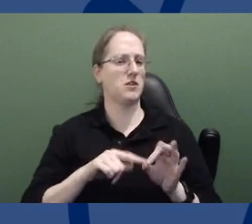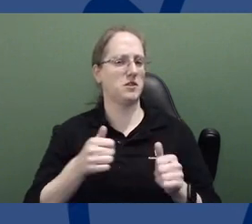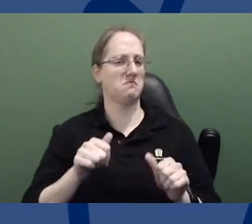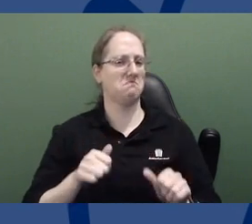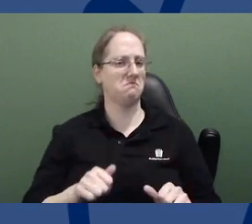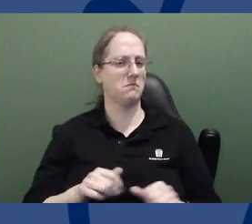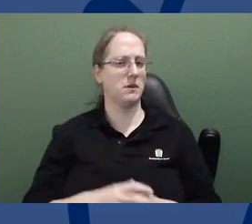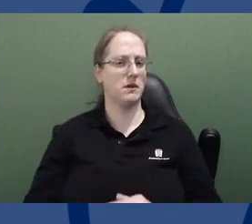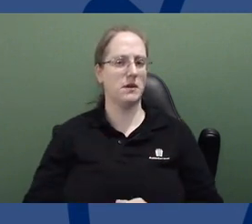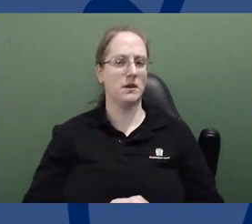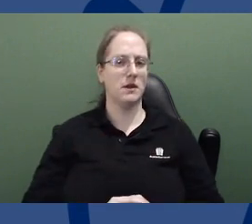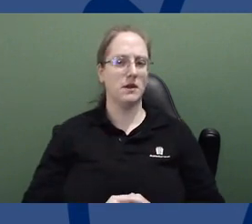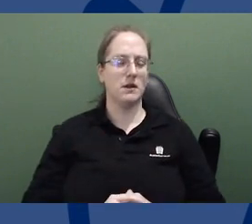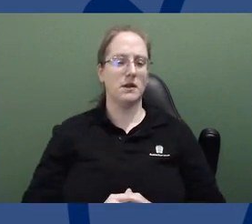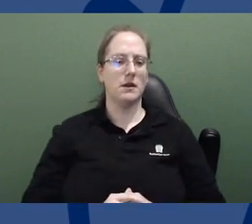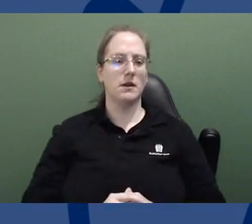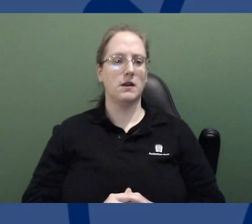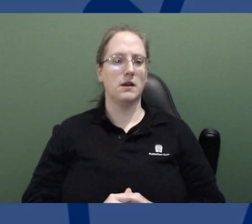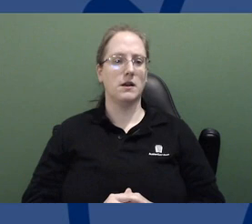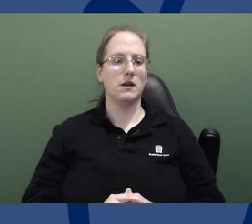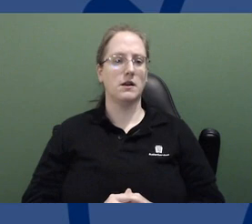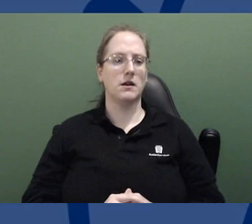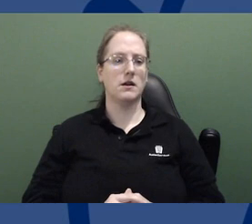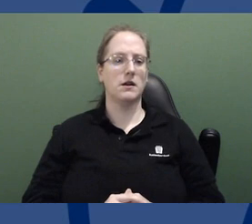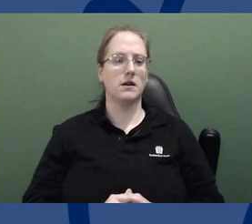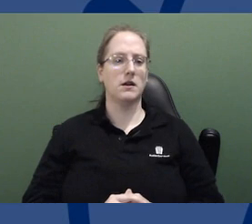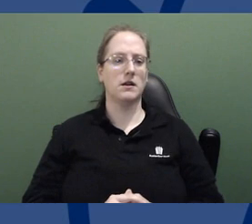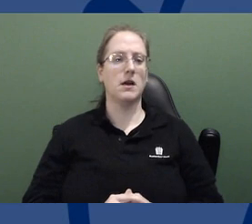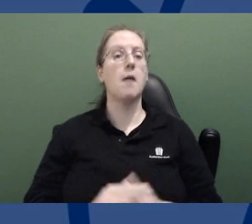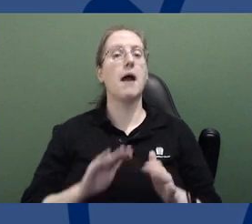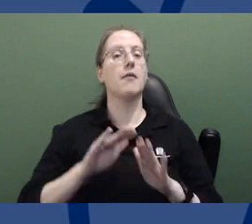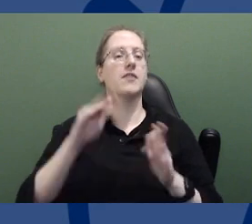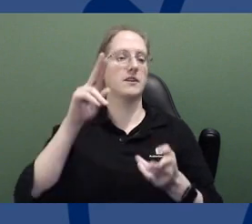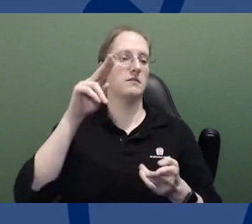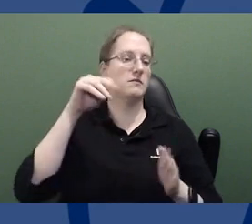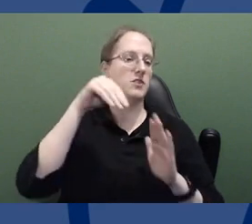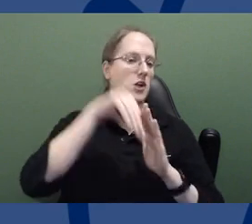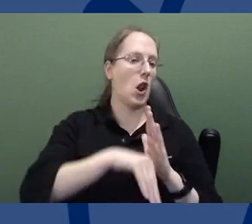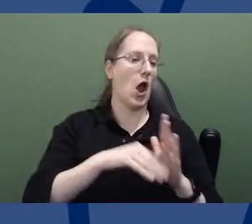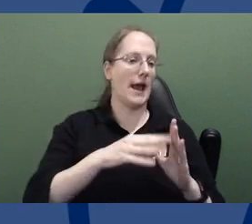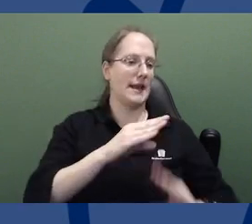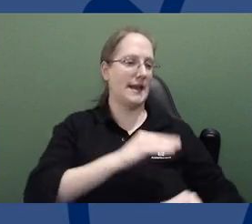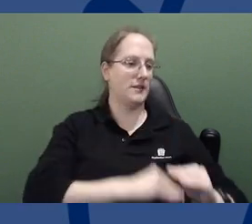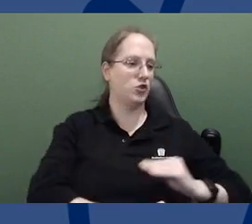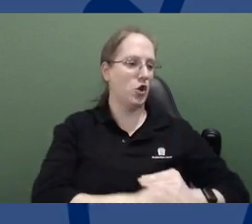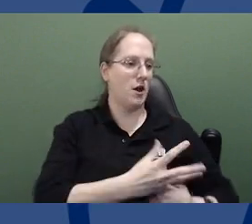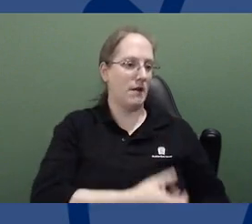regarding the decline in turnover comparison period for the last ‑ the weeks in June